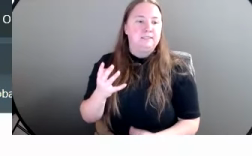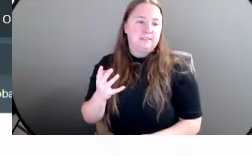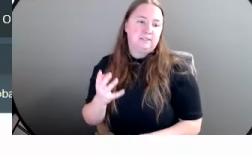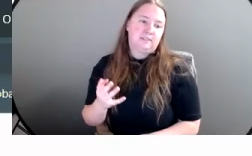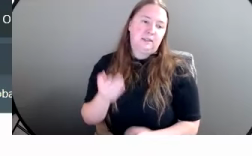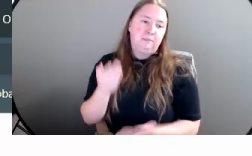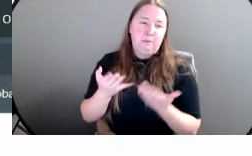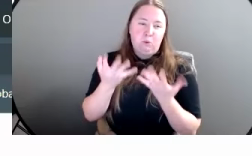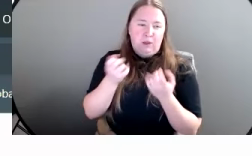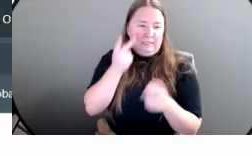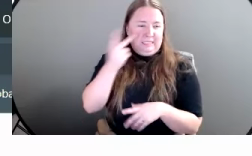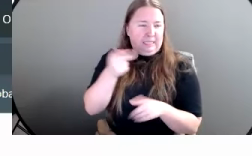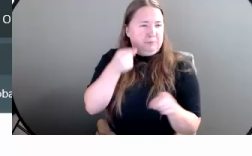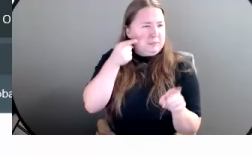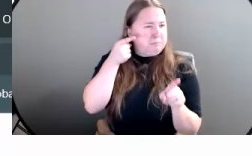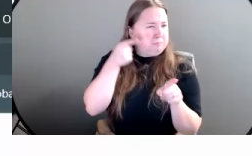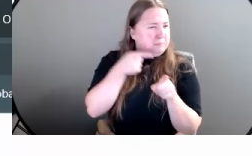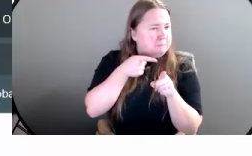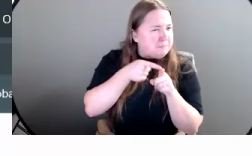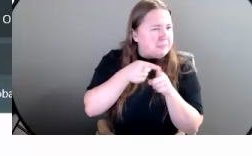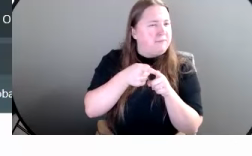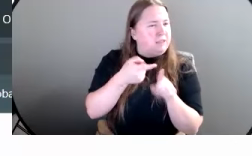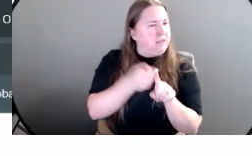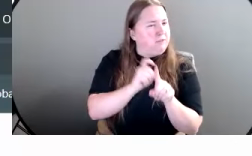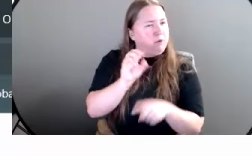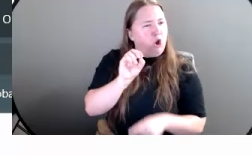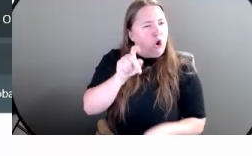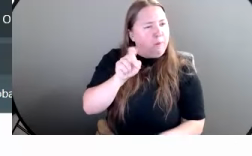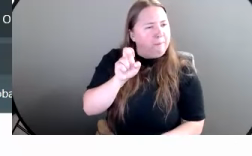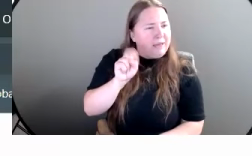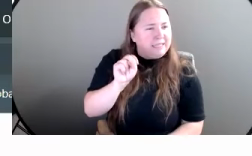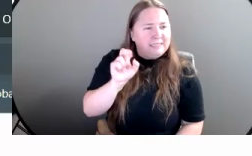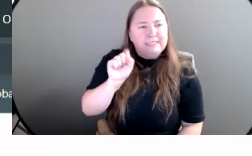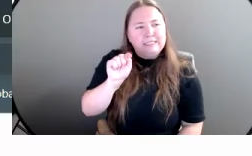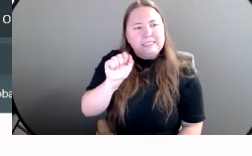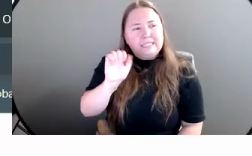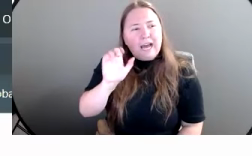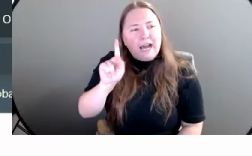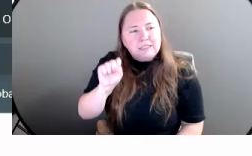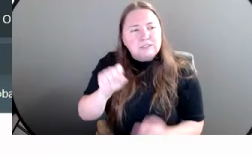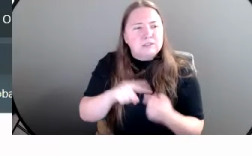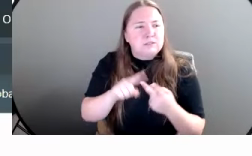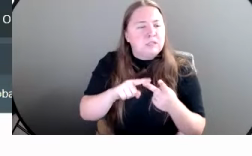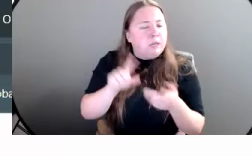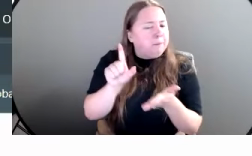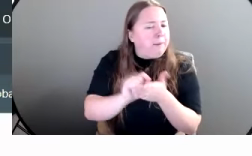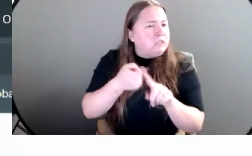maybe you want to see what specifically is from OpenStax or what was published by MIT, you can limit by that.